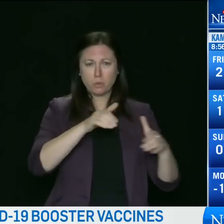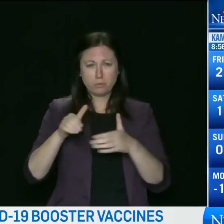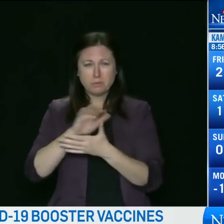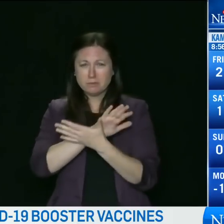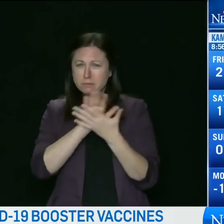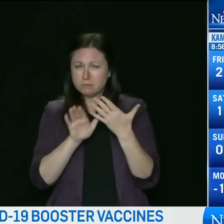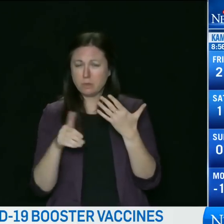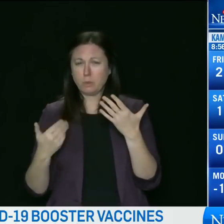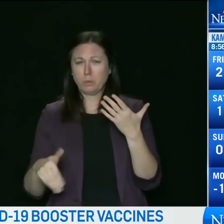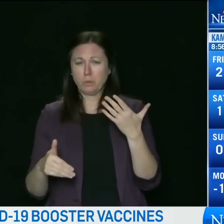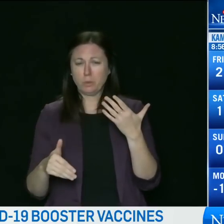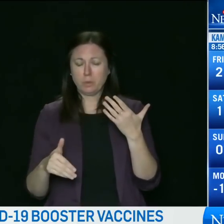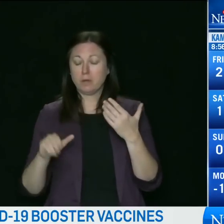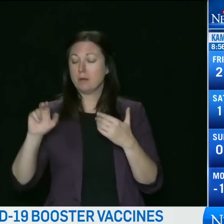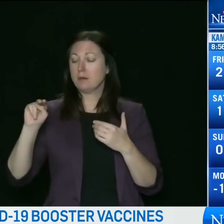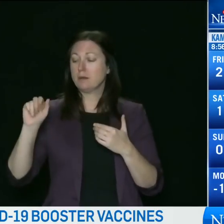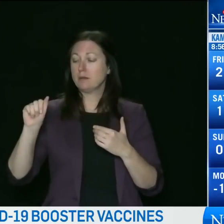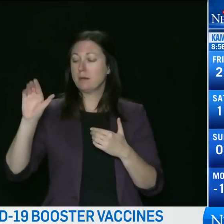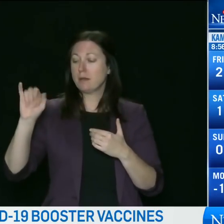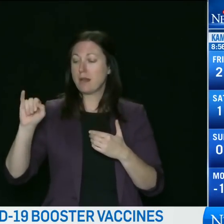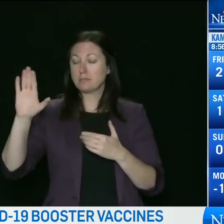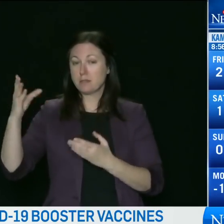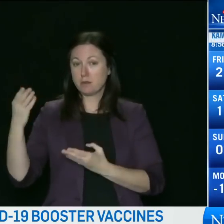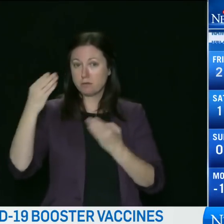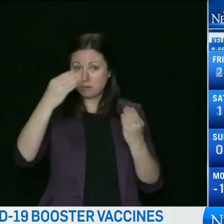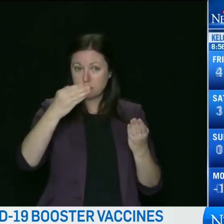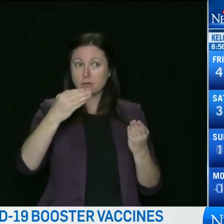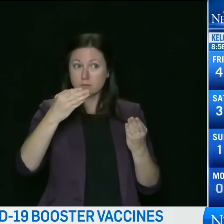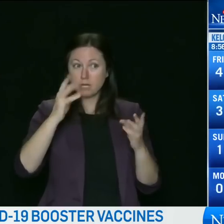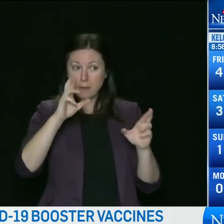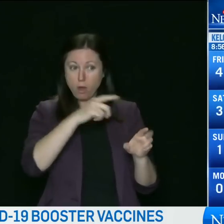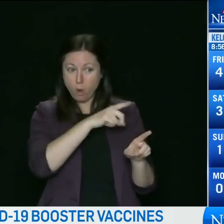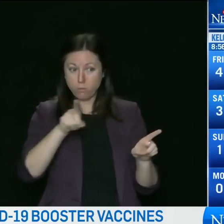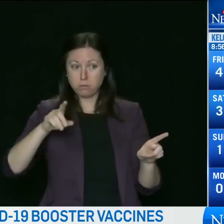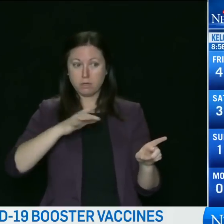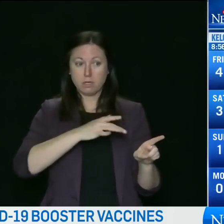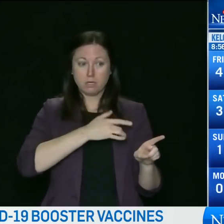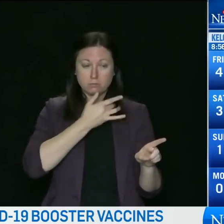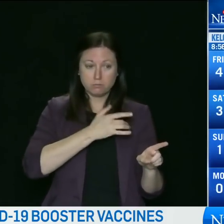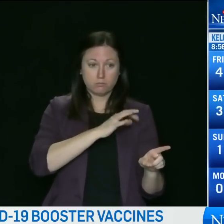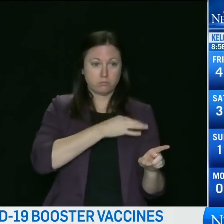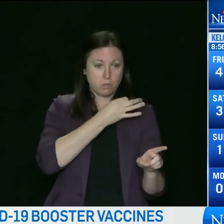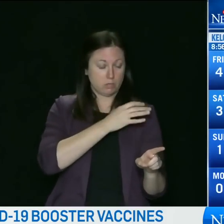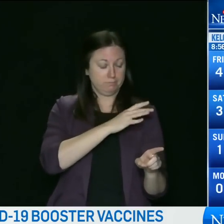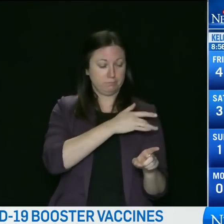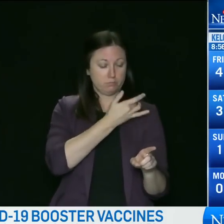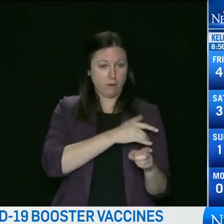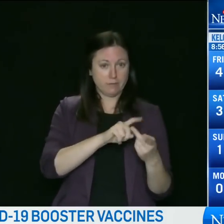EVERYONE HAS BEEN TRYING TO US ON THE GROUPS AT HIGHEST